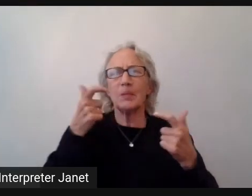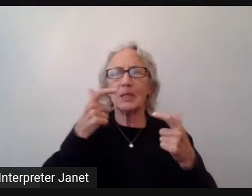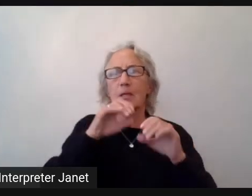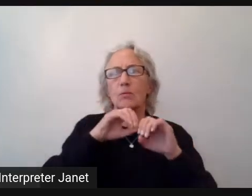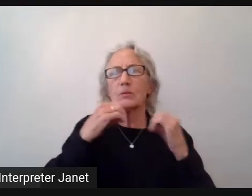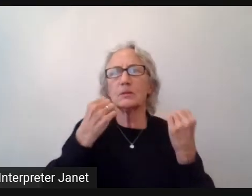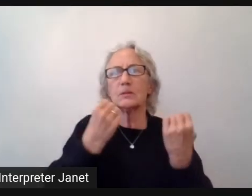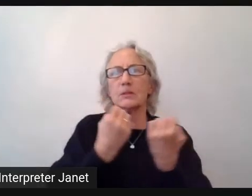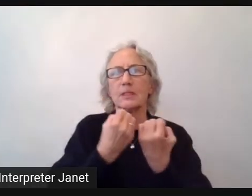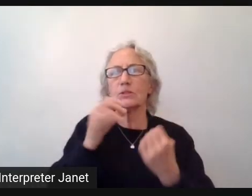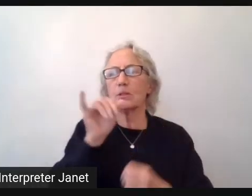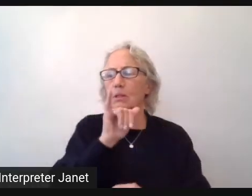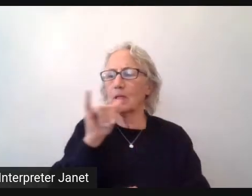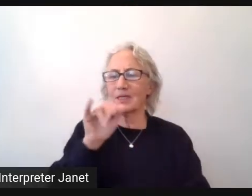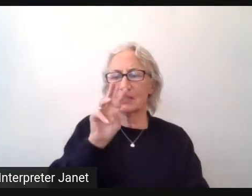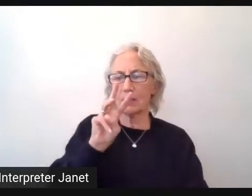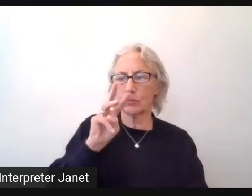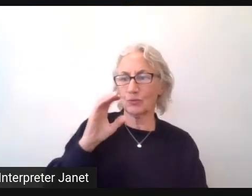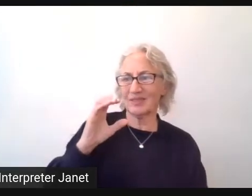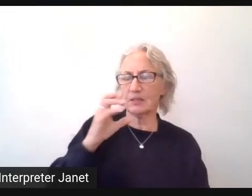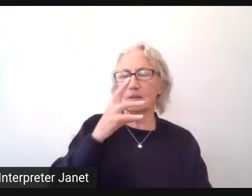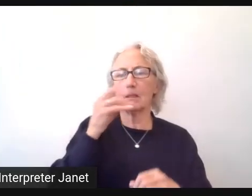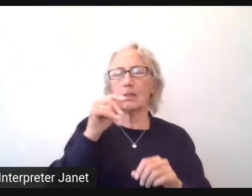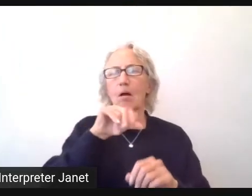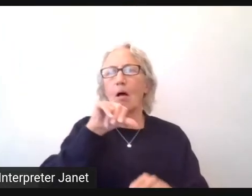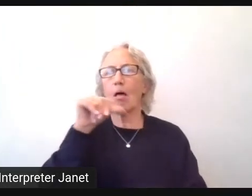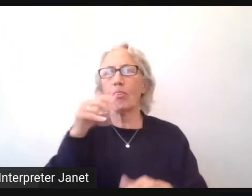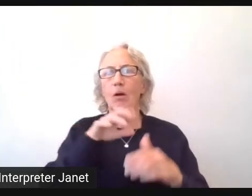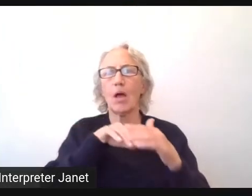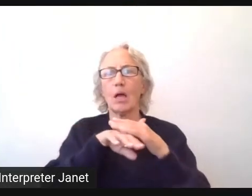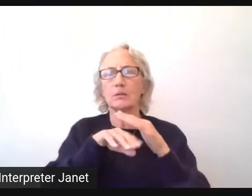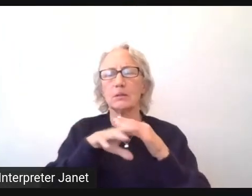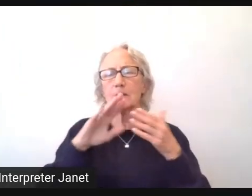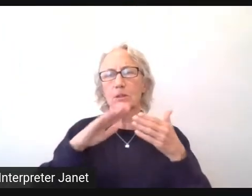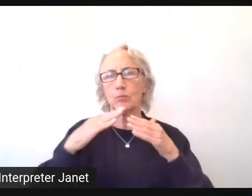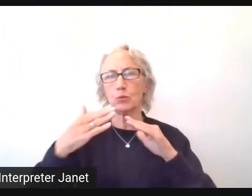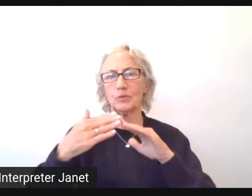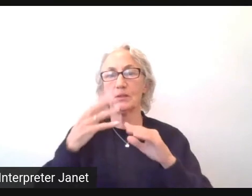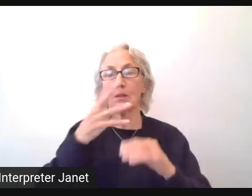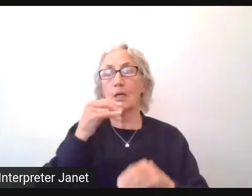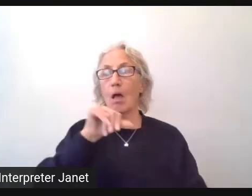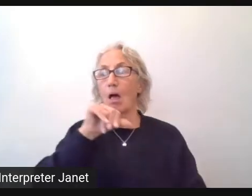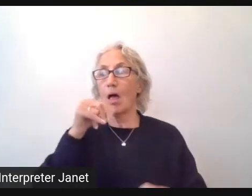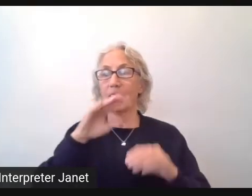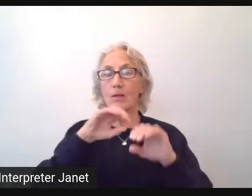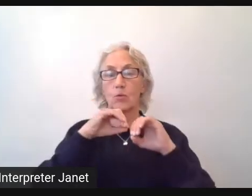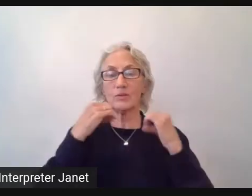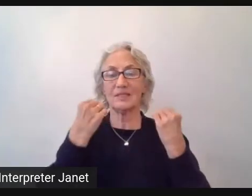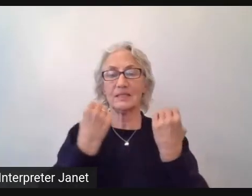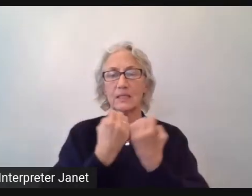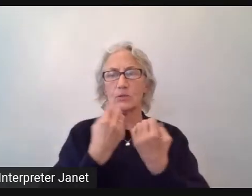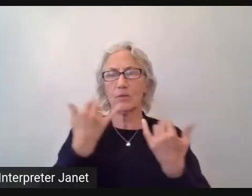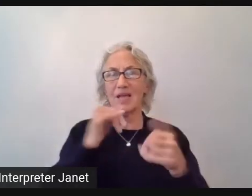and all these accessibility organizations are working so that the web is more accessible.